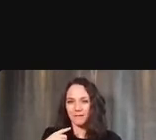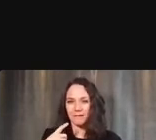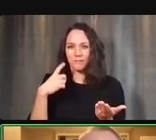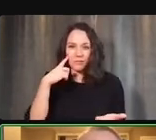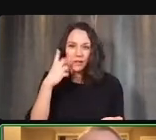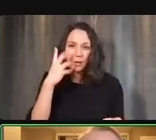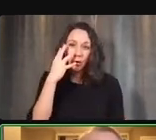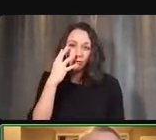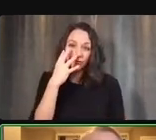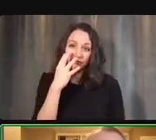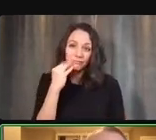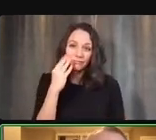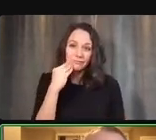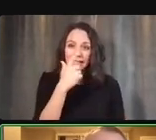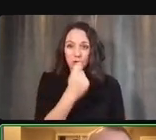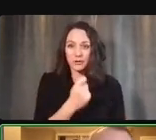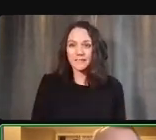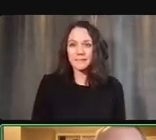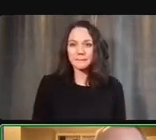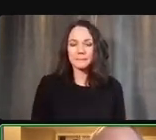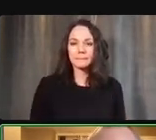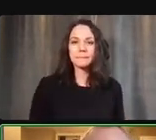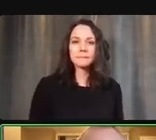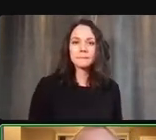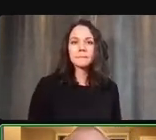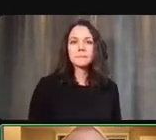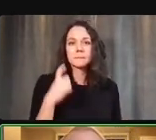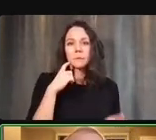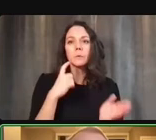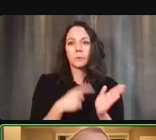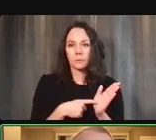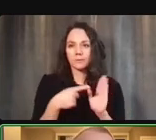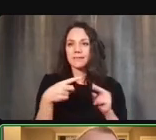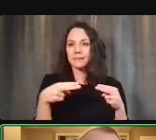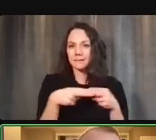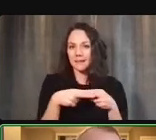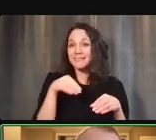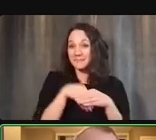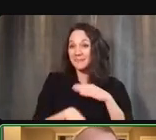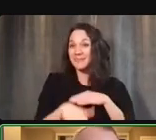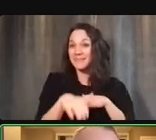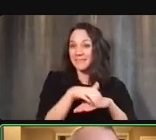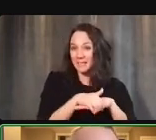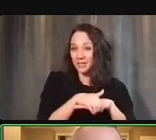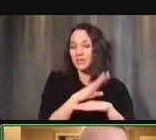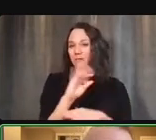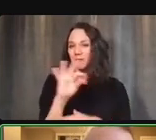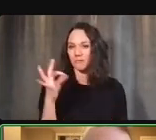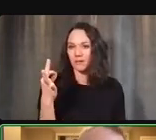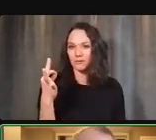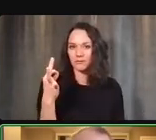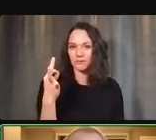you'll notice that this slide that I'm sharing here is in English and French. The French is at the top.